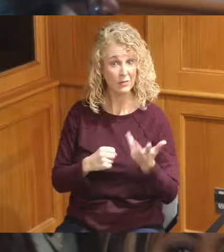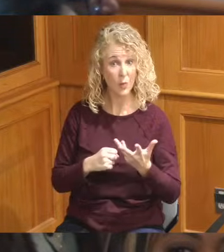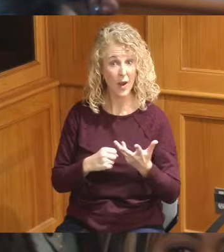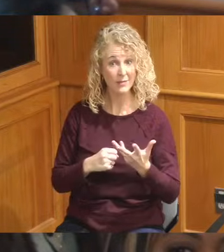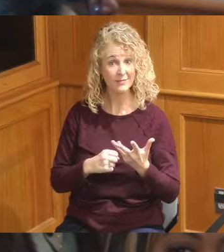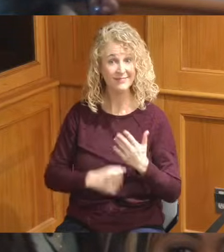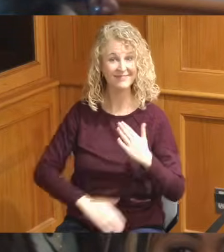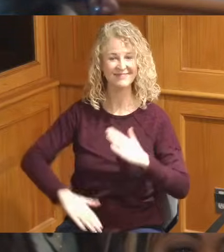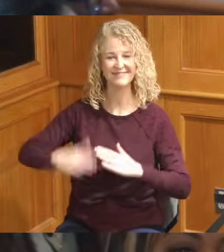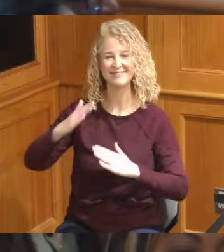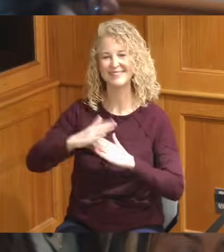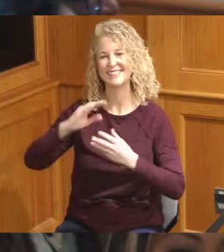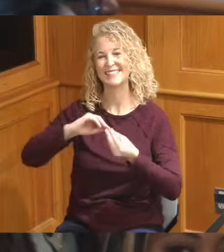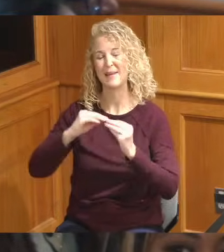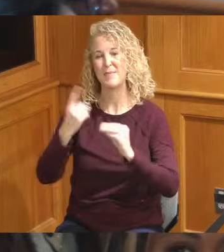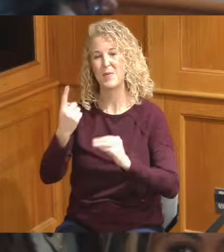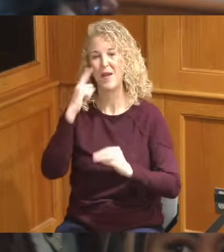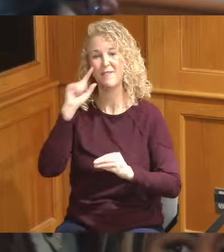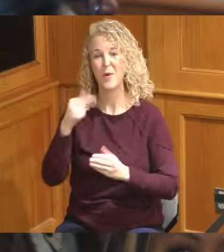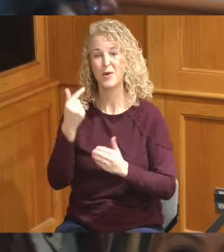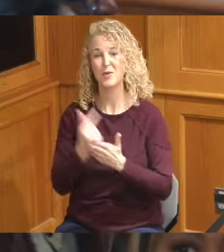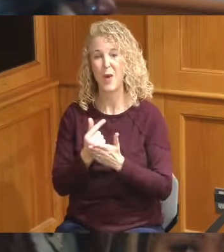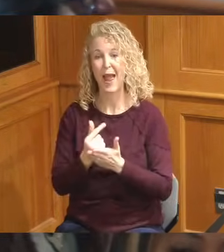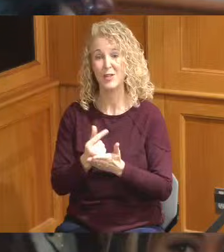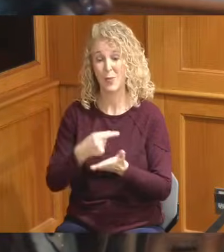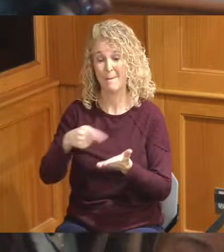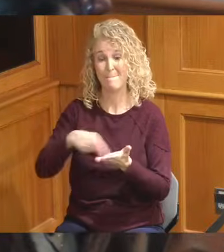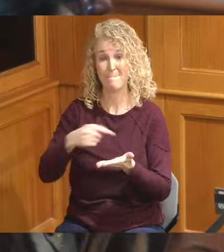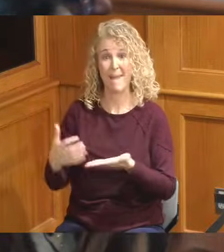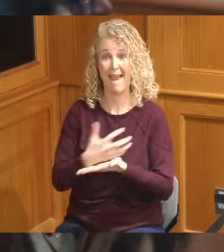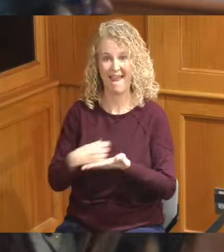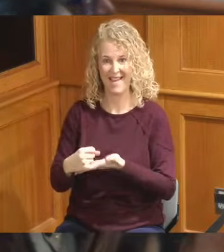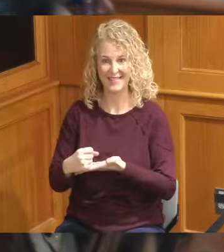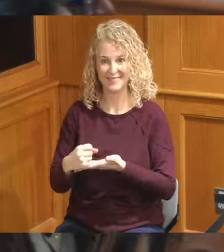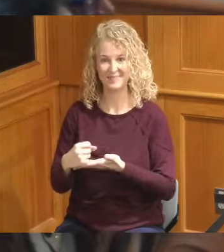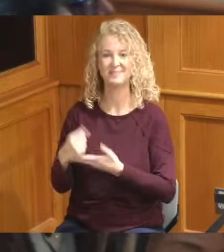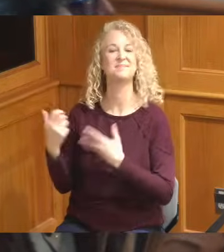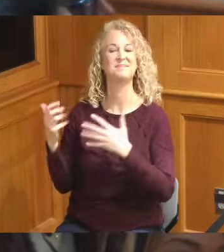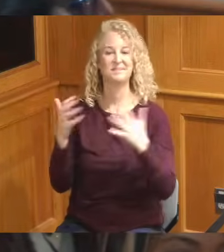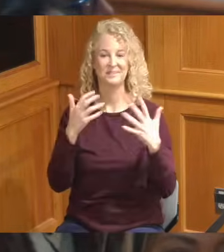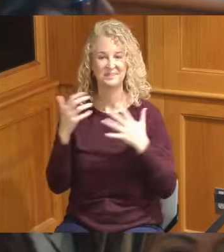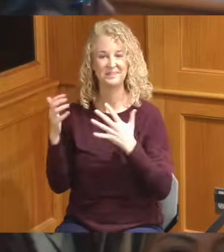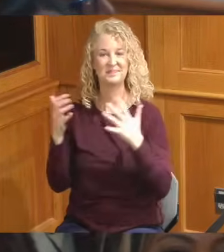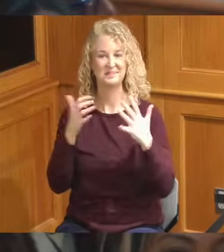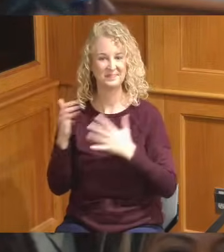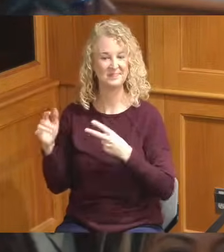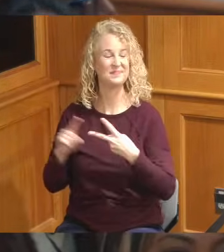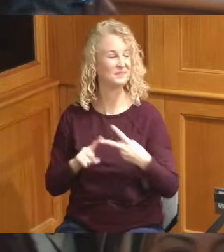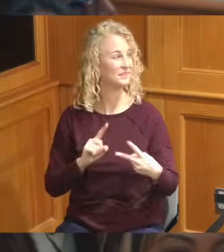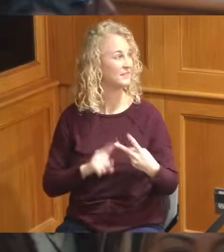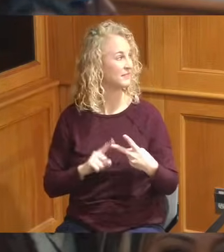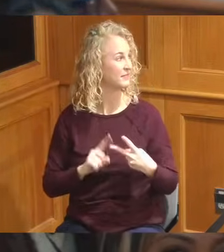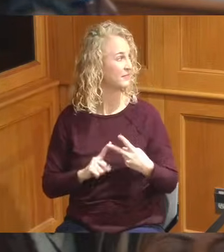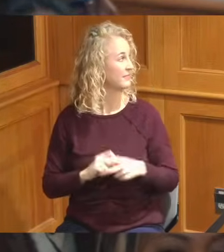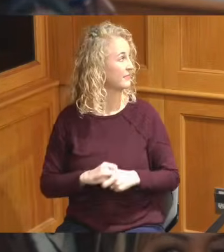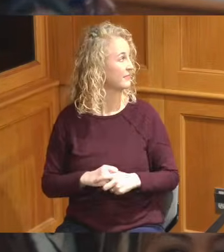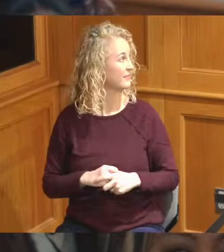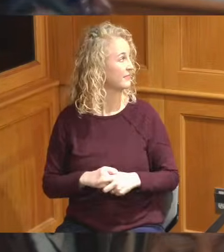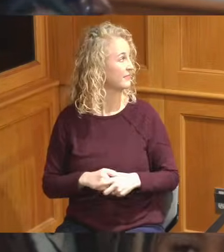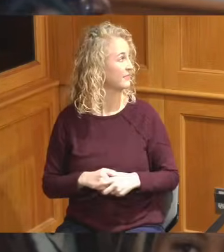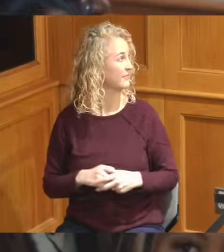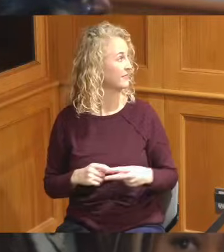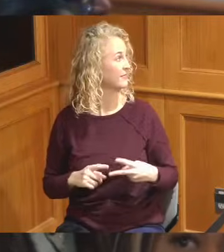number one in graduate earnings. We also learned this year that our